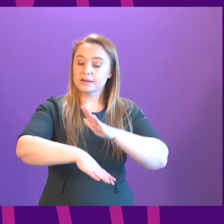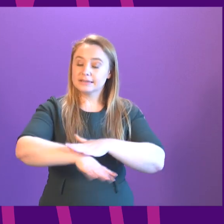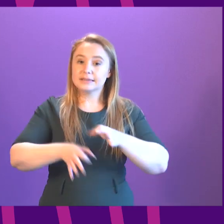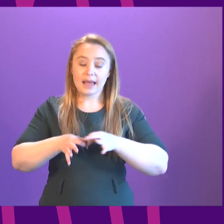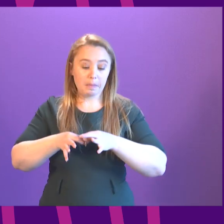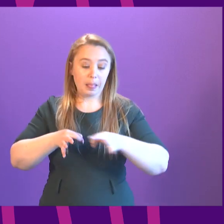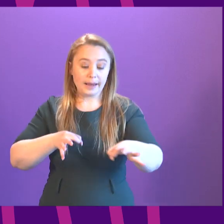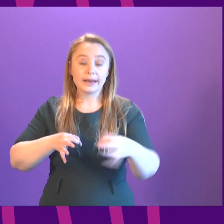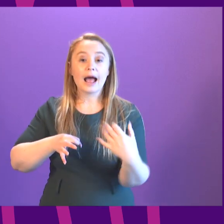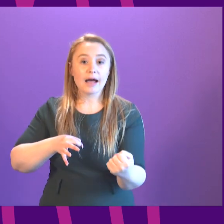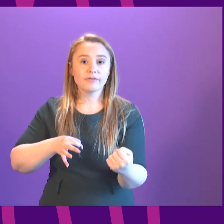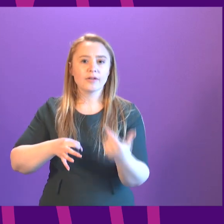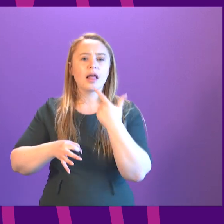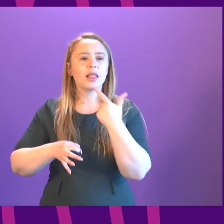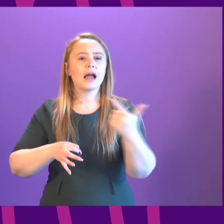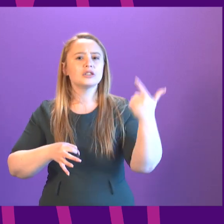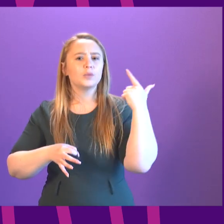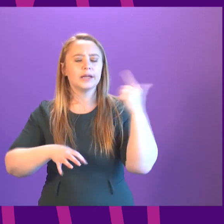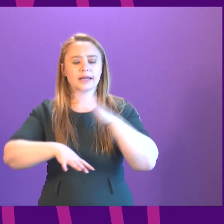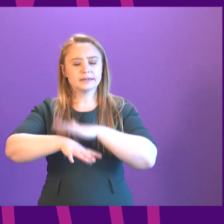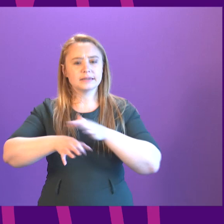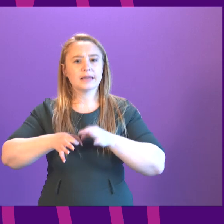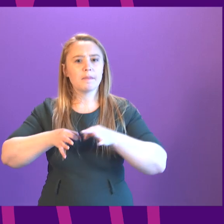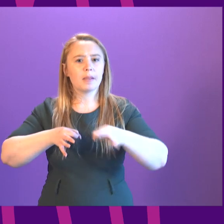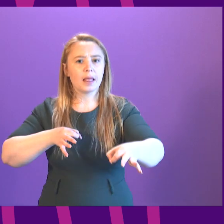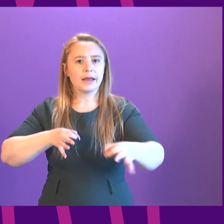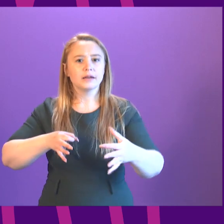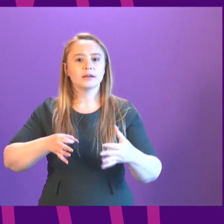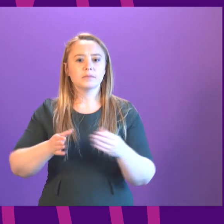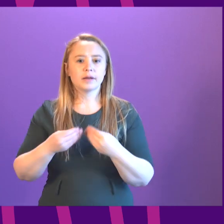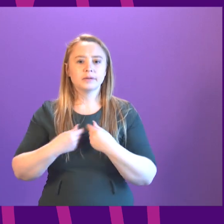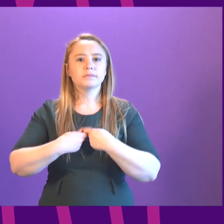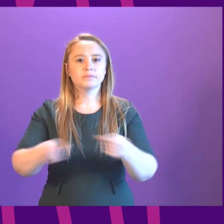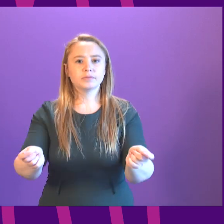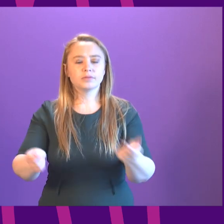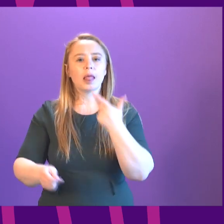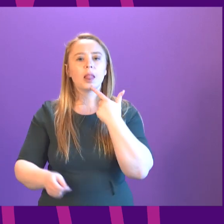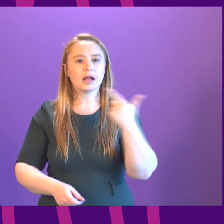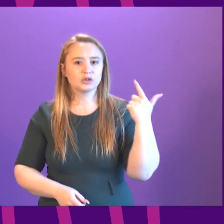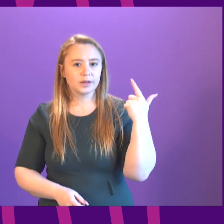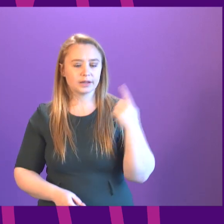members last week or the week before. The Cabinet Secretary for Health and Sport will make a statement tomorrow in which she will provide up-to-date information.